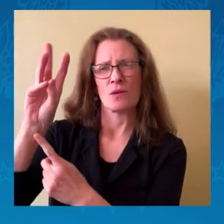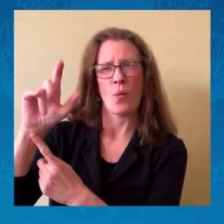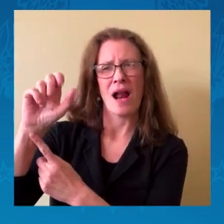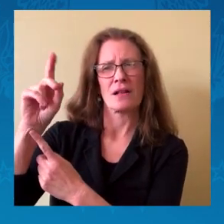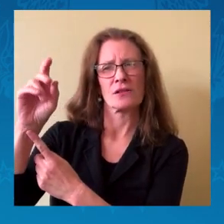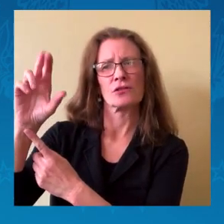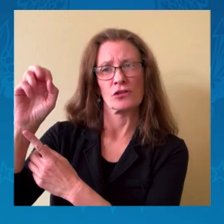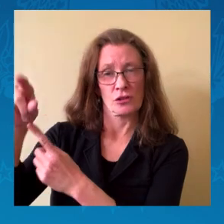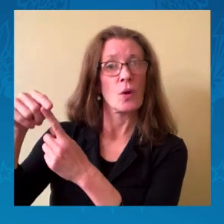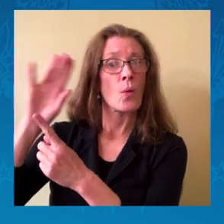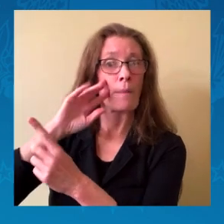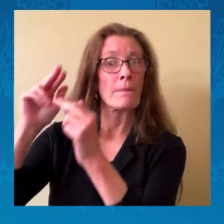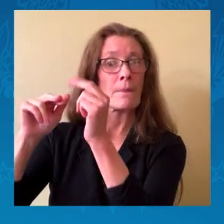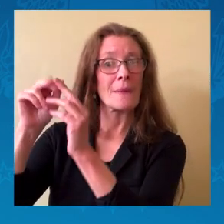appreciate a good welder work.